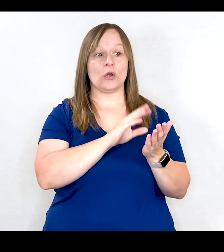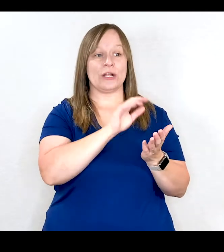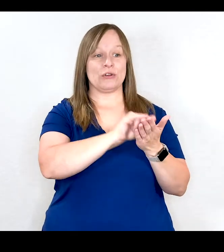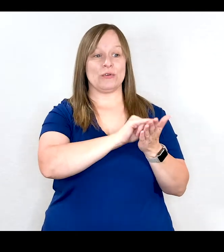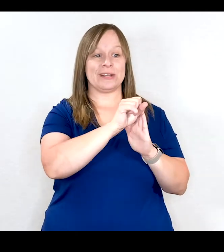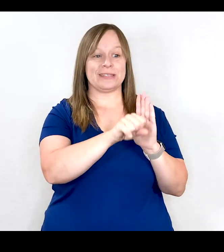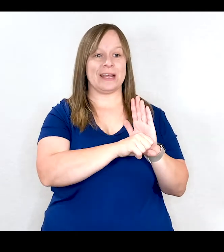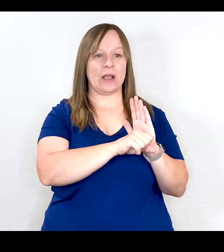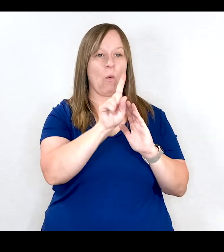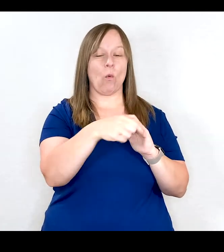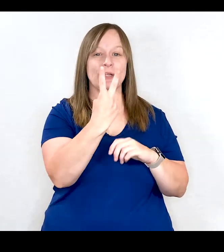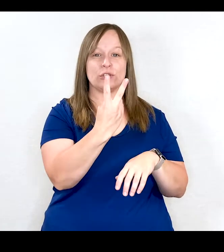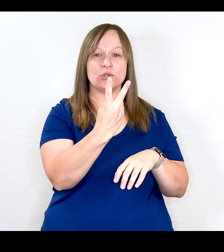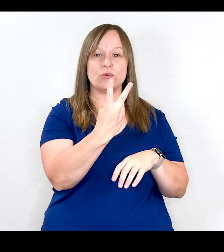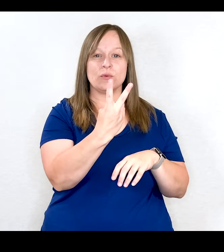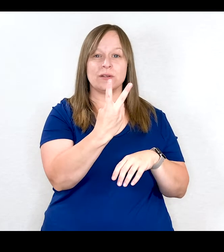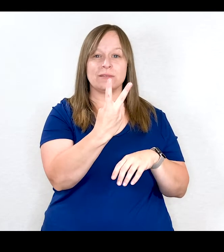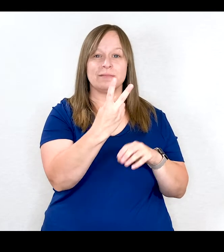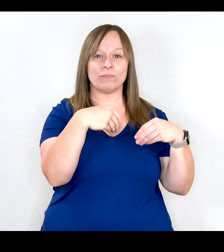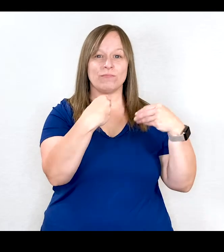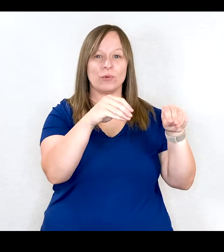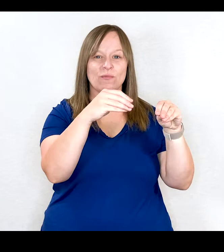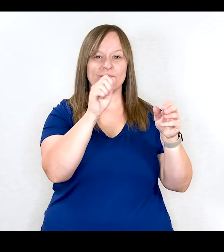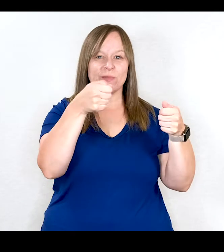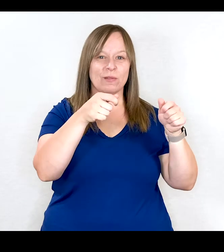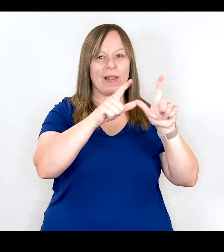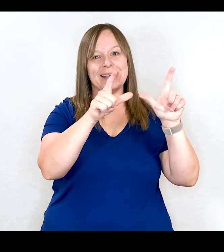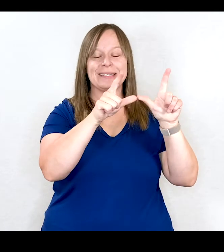after learning that New York state only had two license